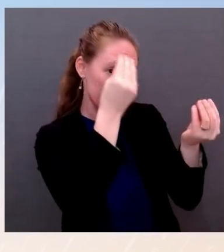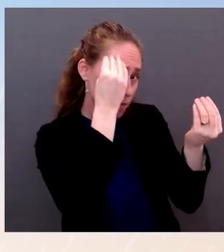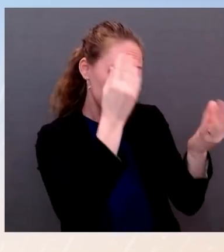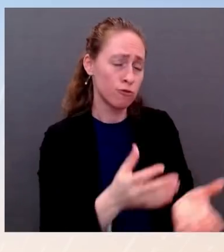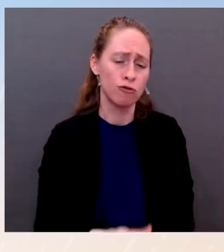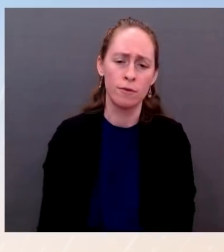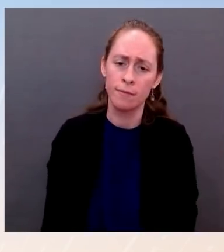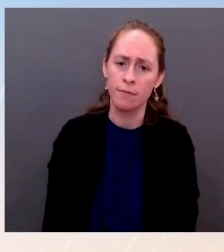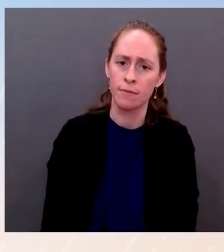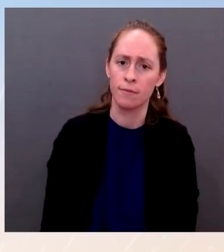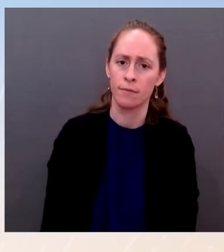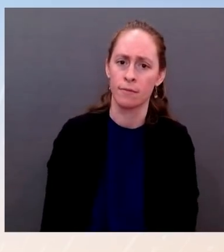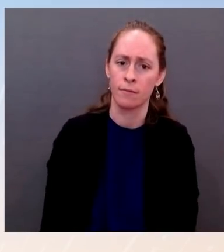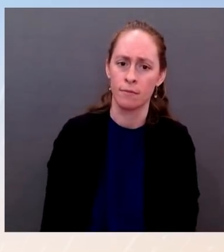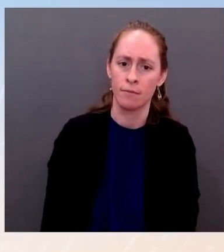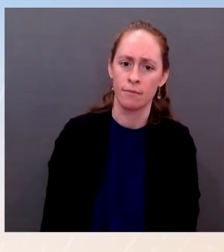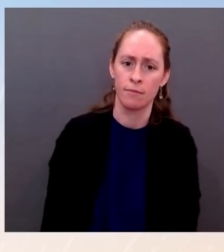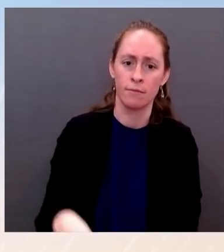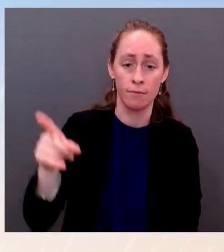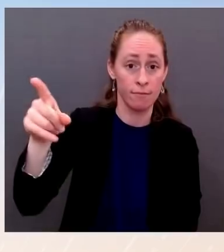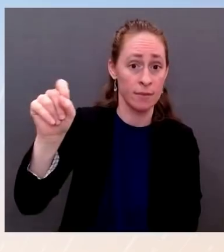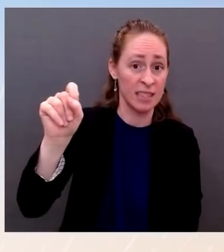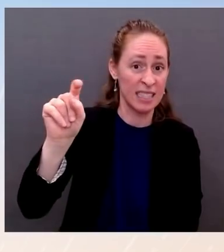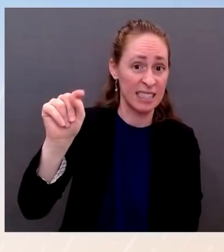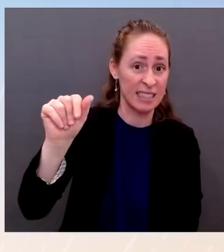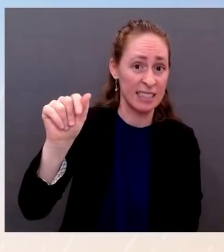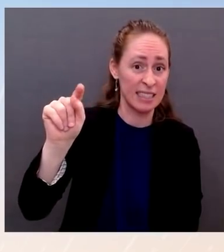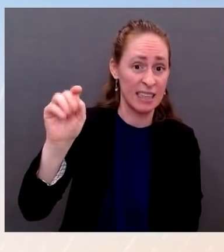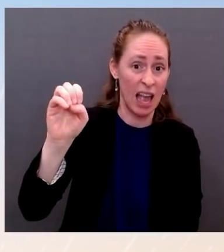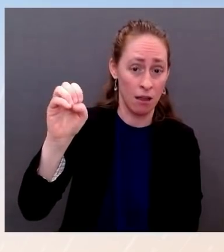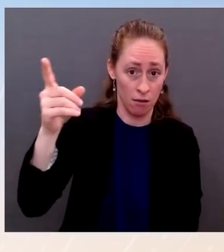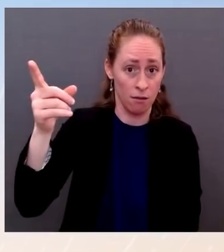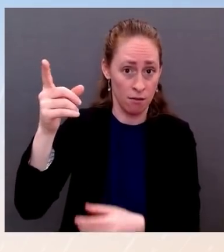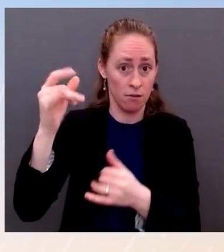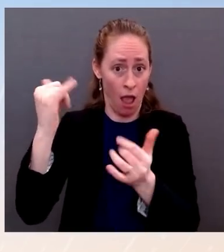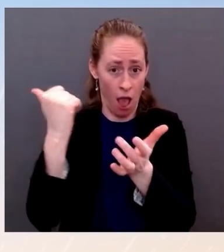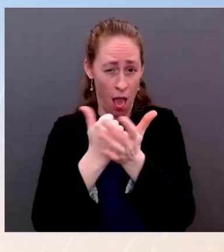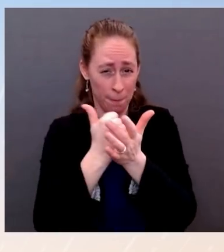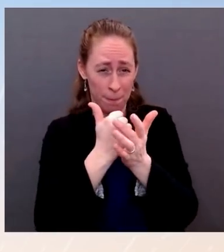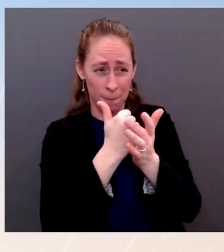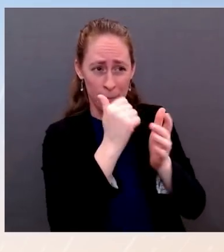or just warning them to get out on their own? Ms. Psaki: Well, we have been warning for several weeks now,